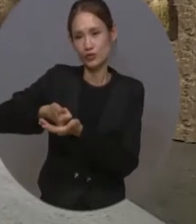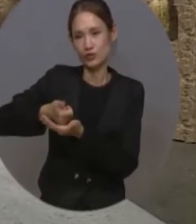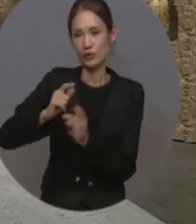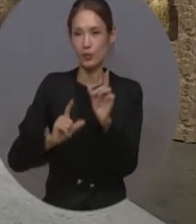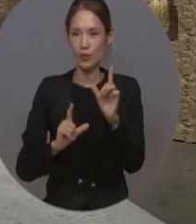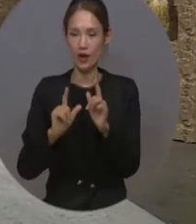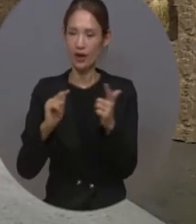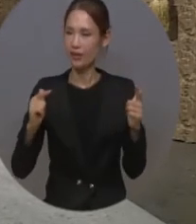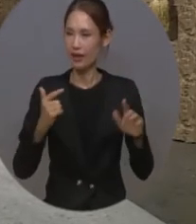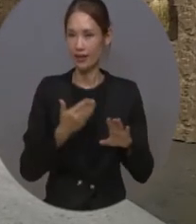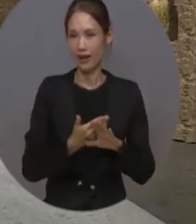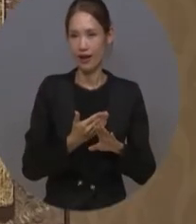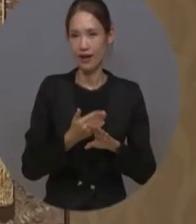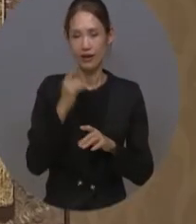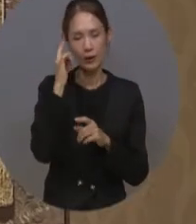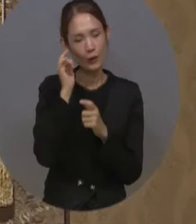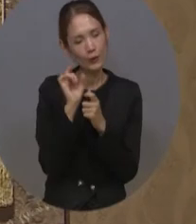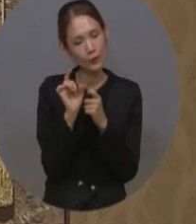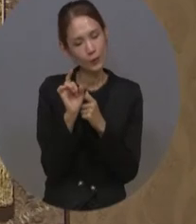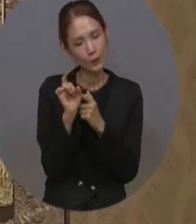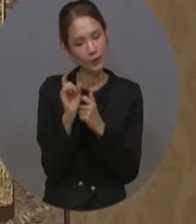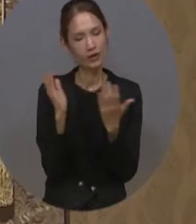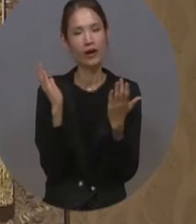You need to be able to consider all of that and get it right